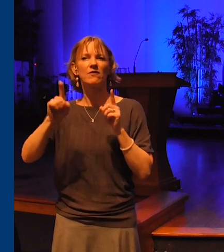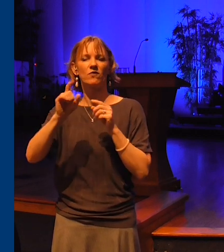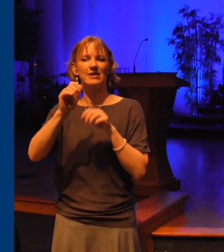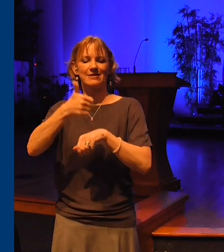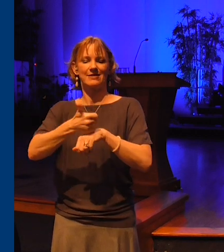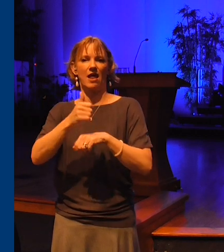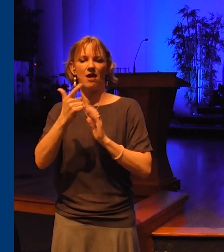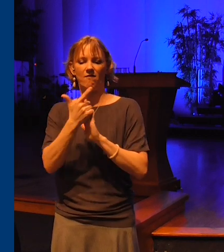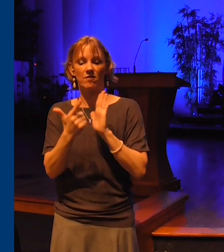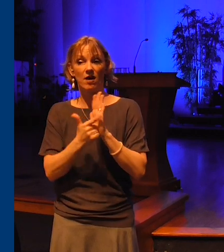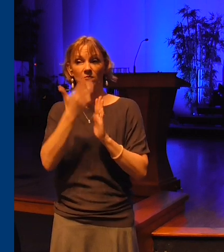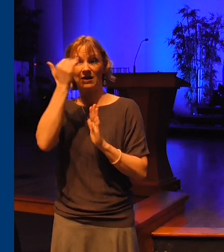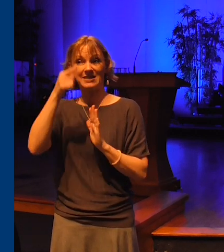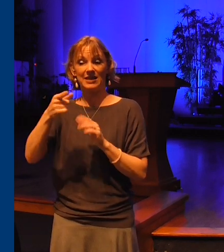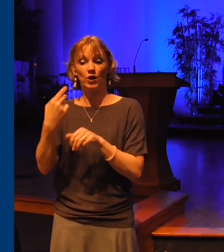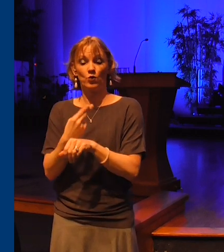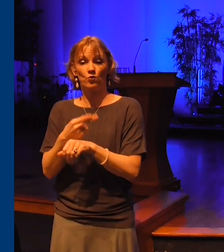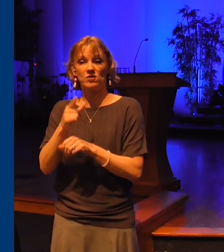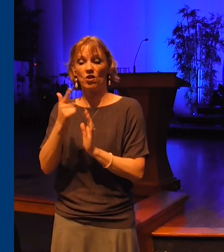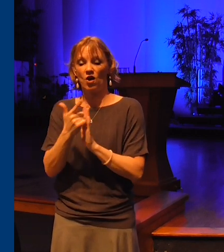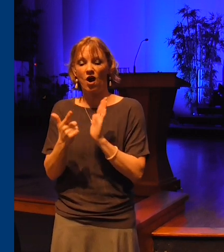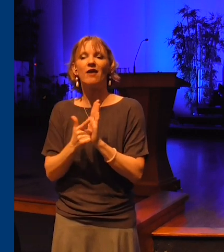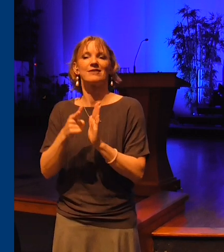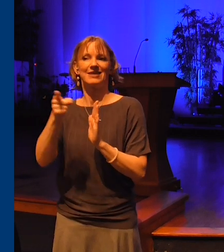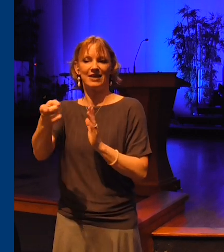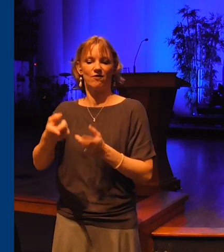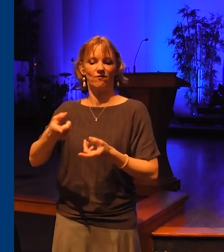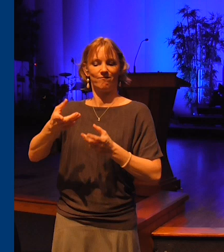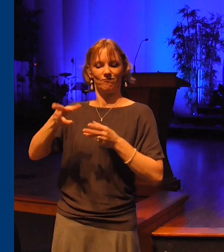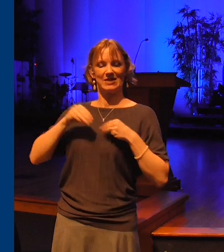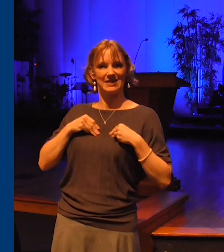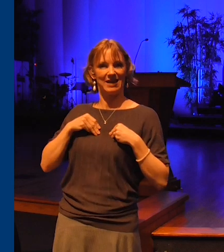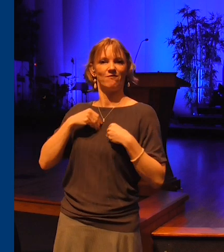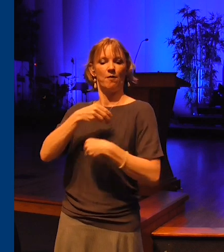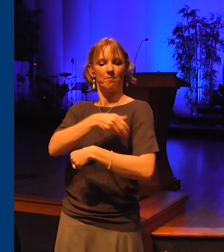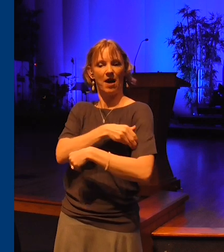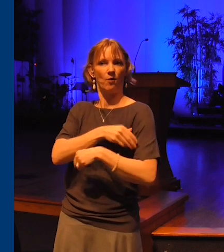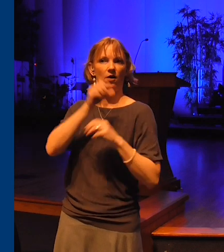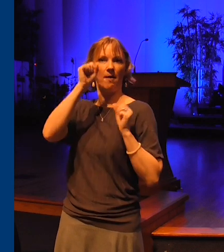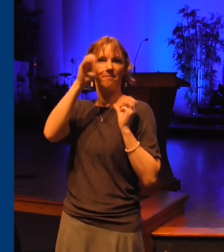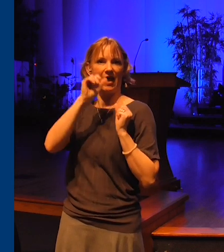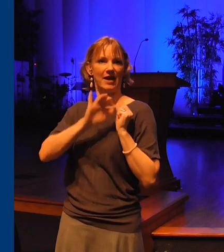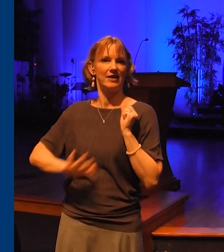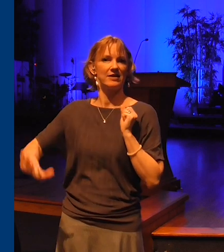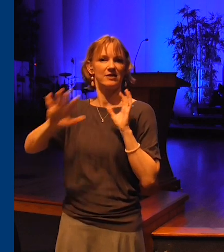used these laws a power was delivered to him that has amazed the world it is our purpose to